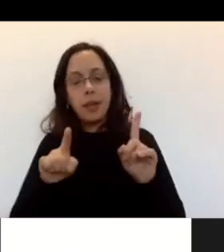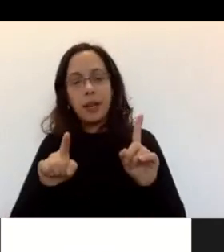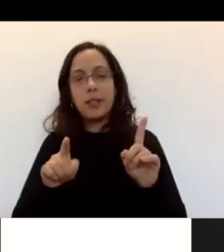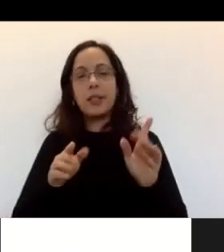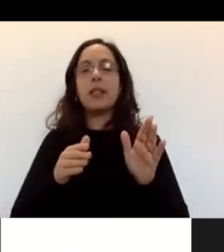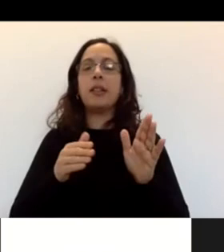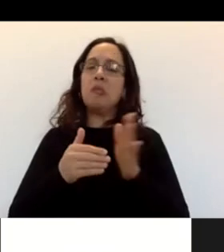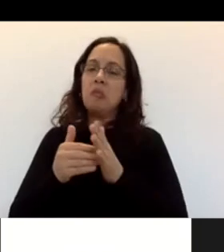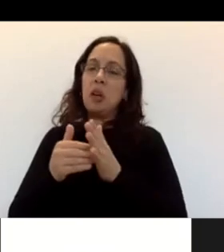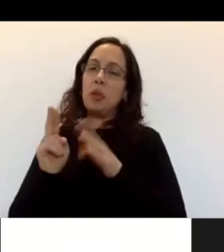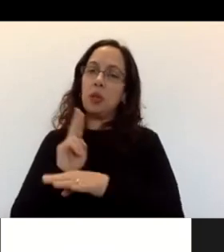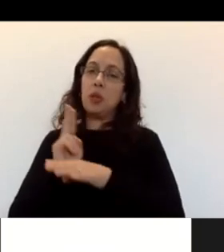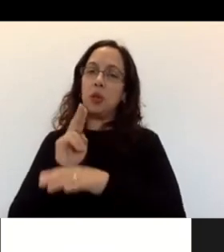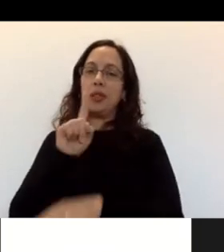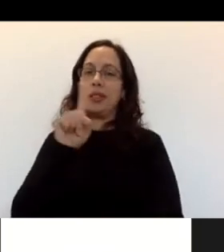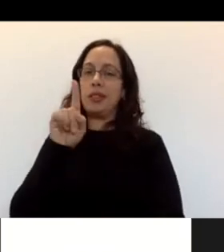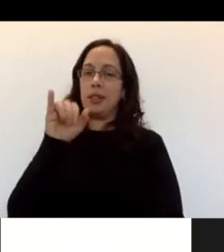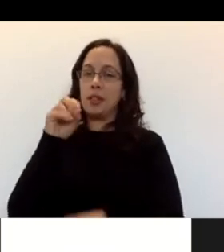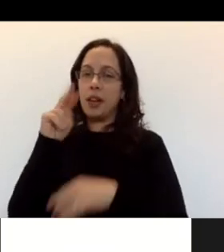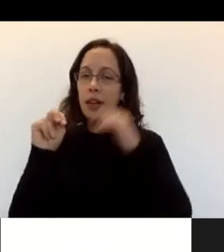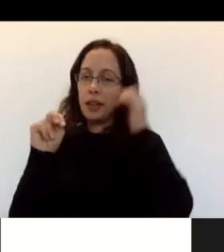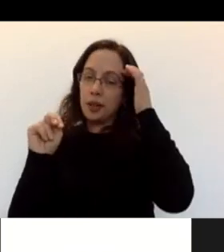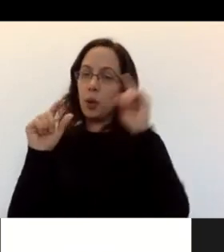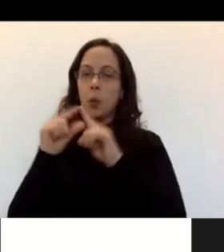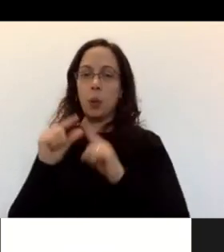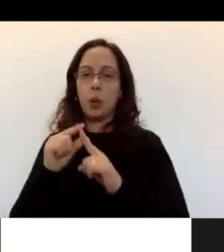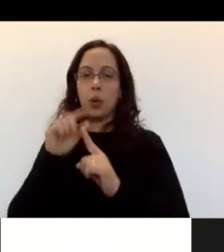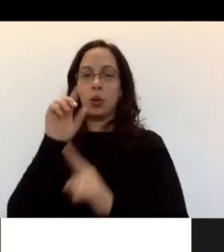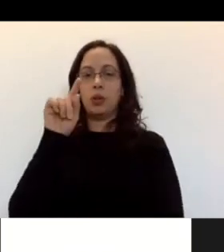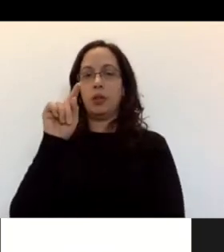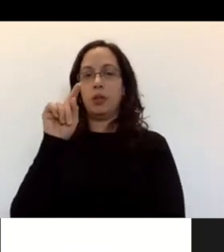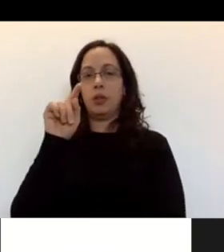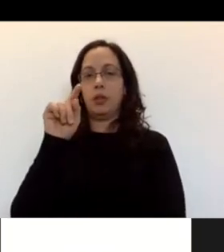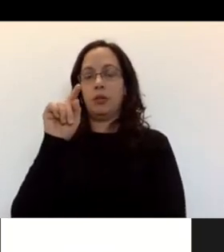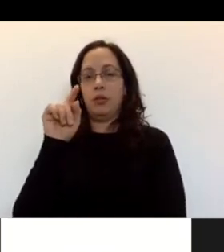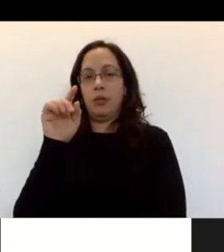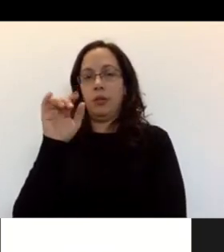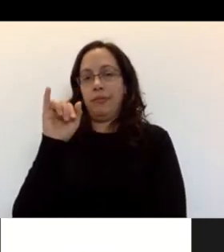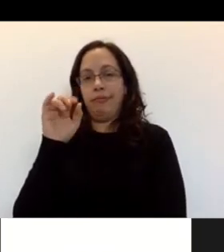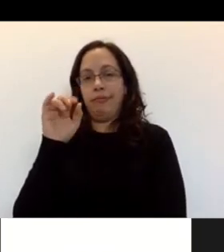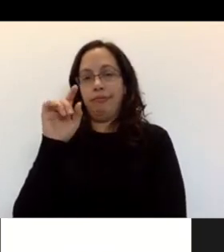of tropes like frontier and pioneering do suggest some parallels right and that's something that you